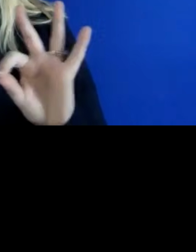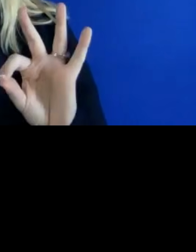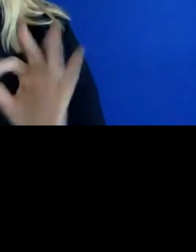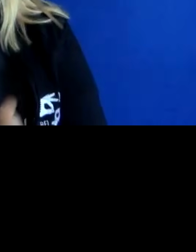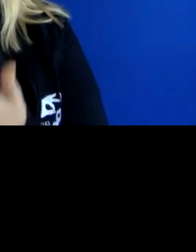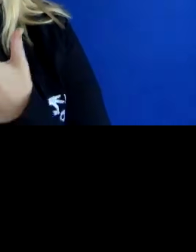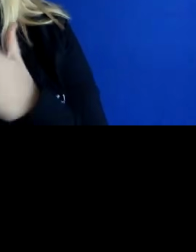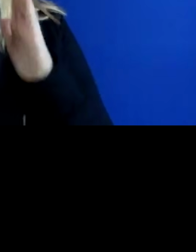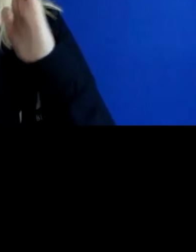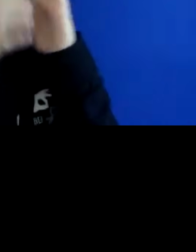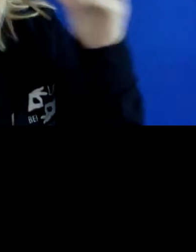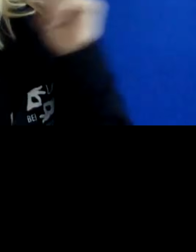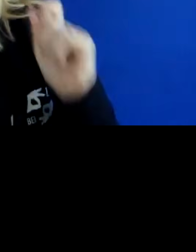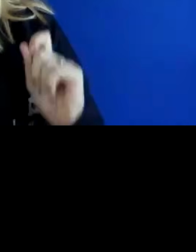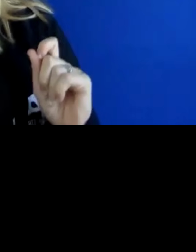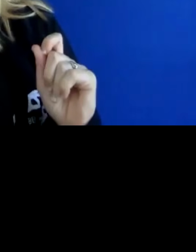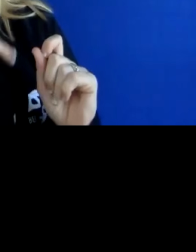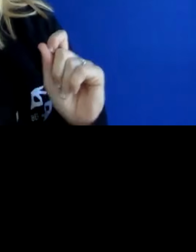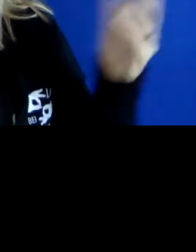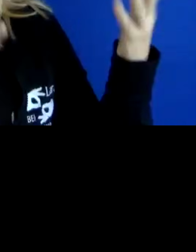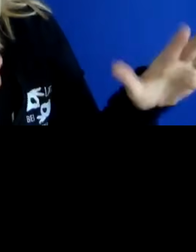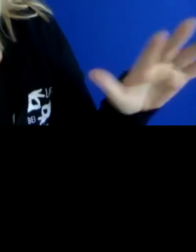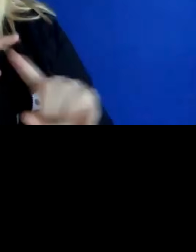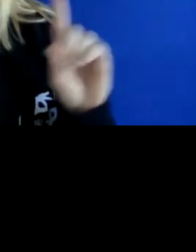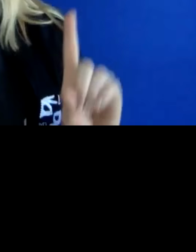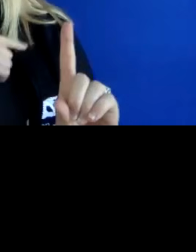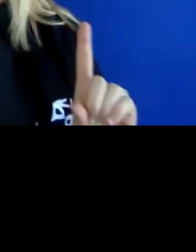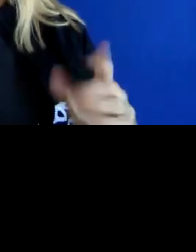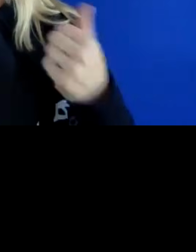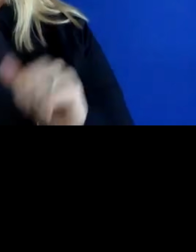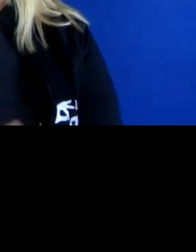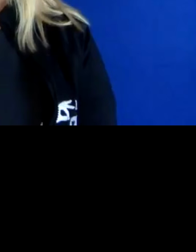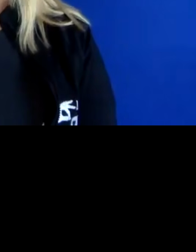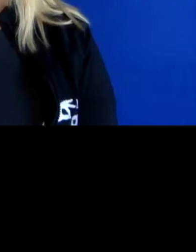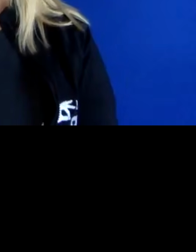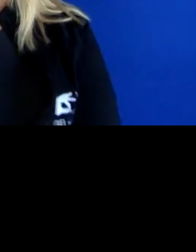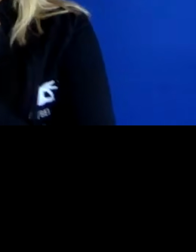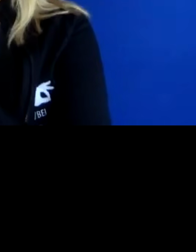But we tried software that you would import the video and then it would auto do it,